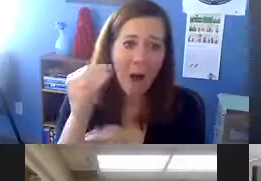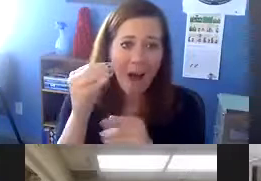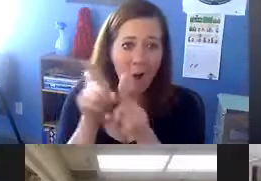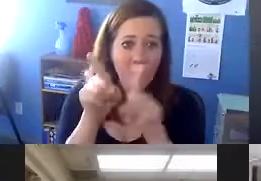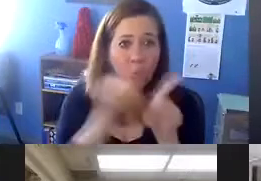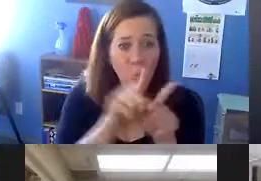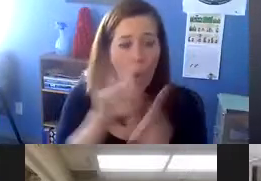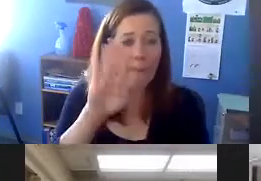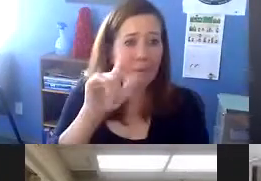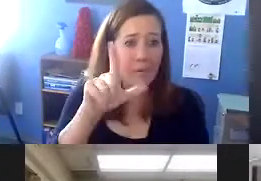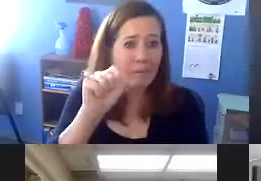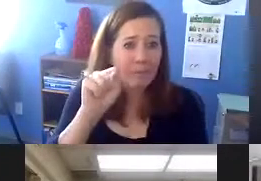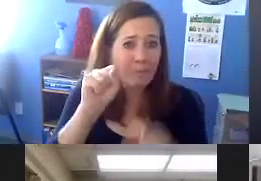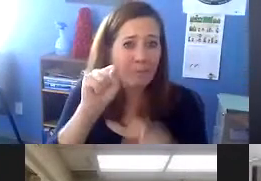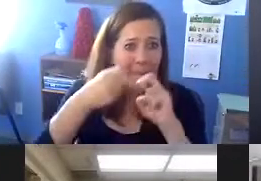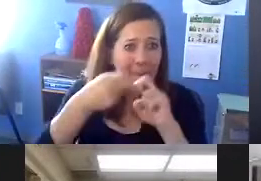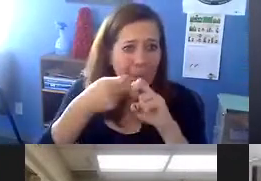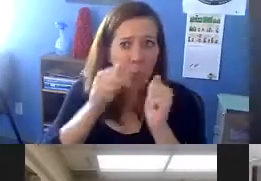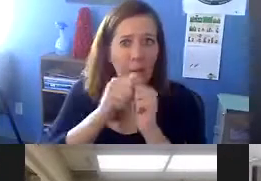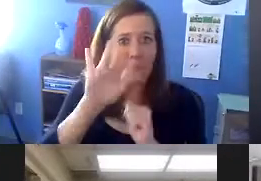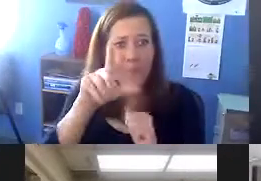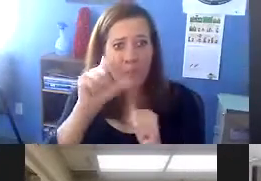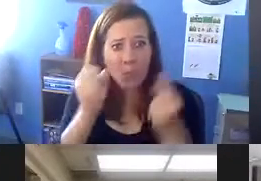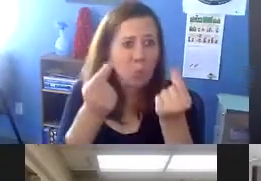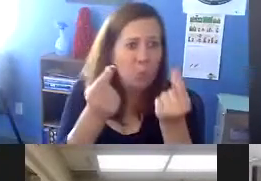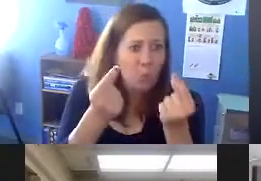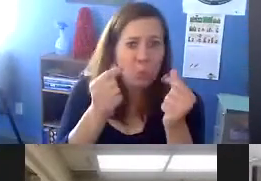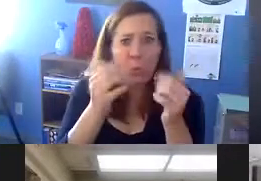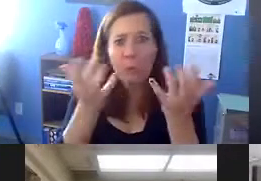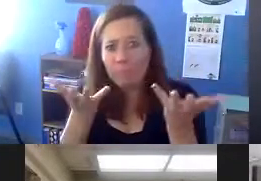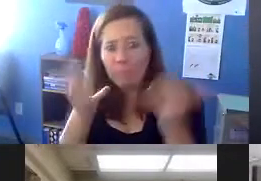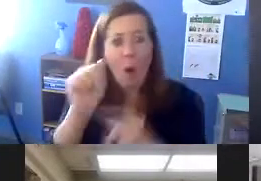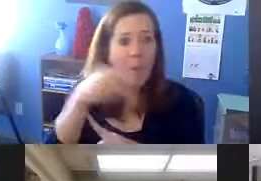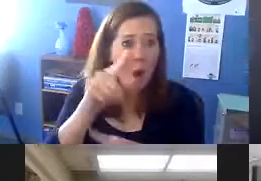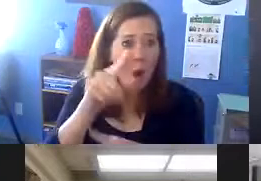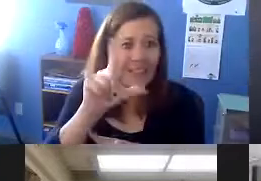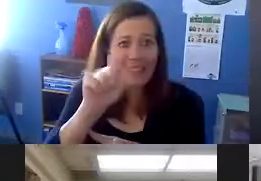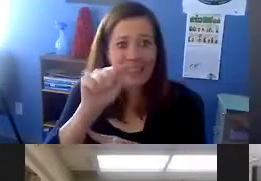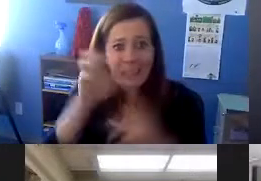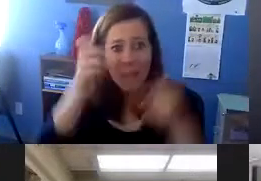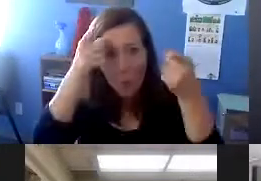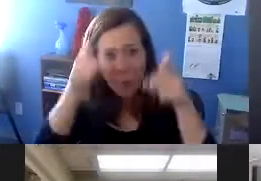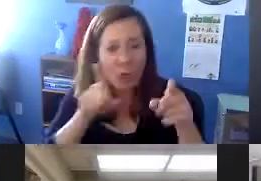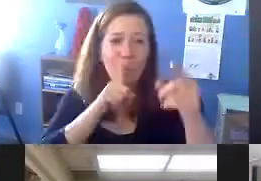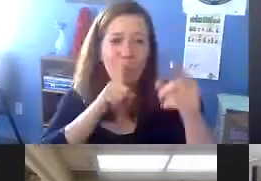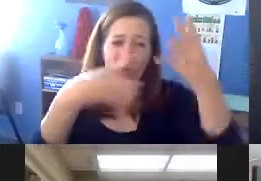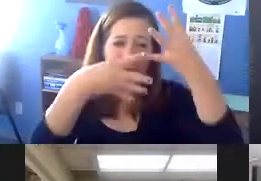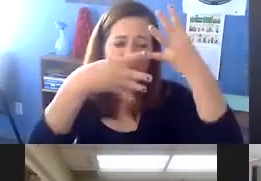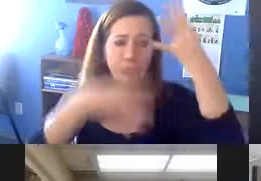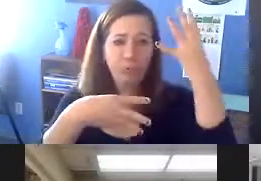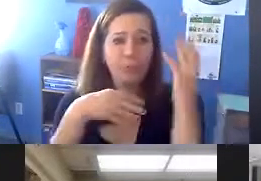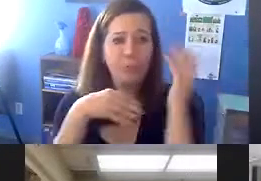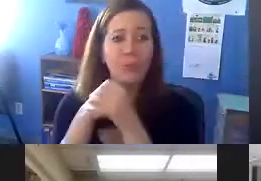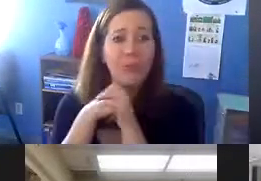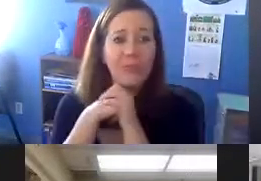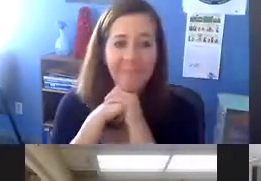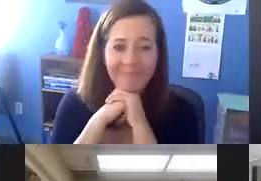Also, assist with resolving billing issues, apartment leases, and forth.